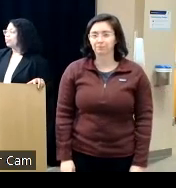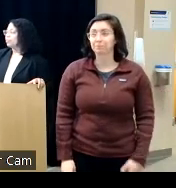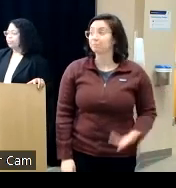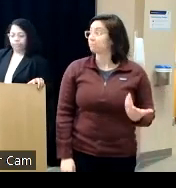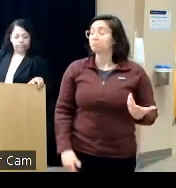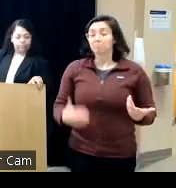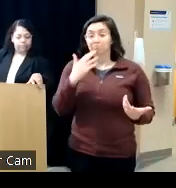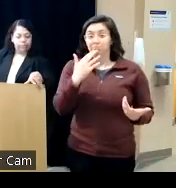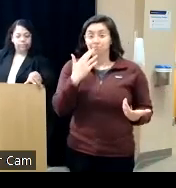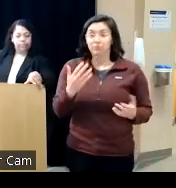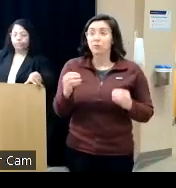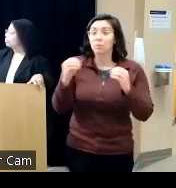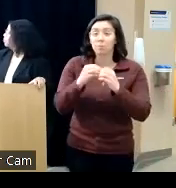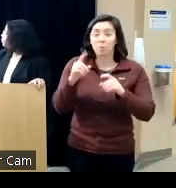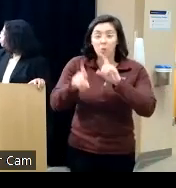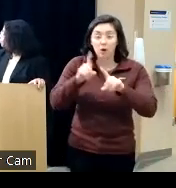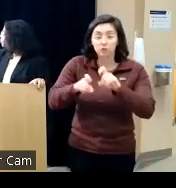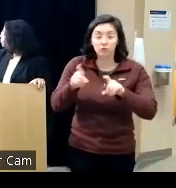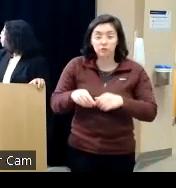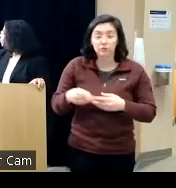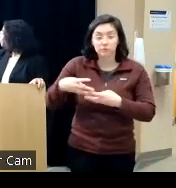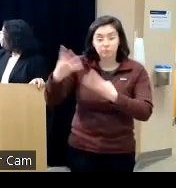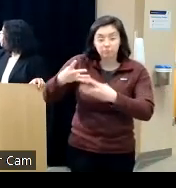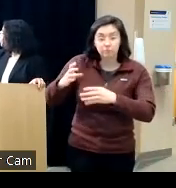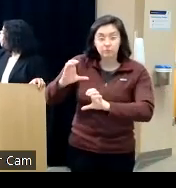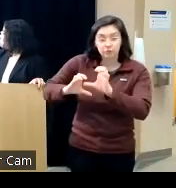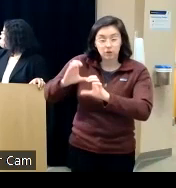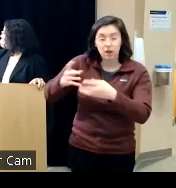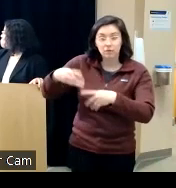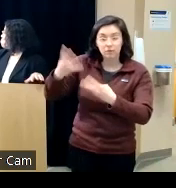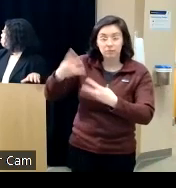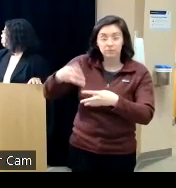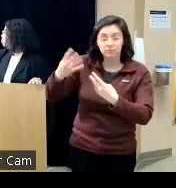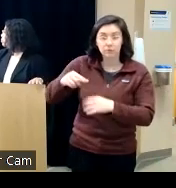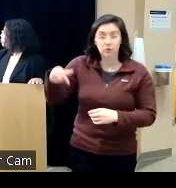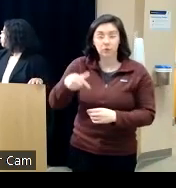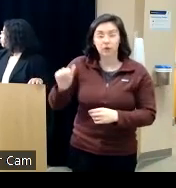thanks sir several questions coming in here um so choose from them try to